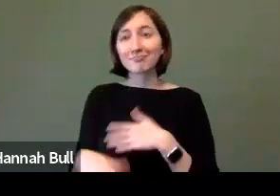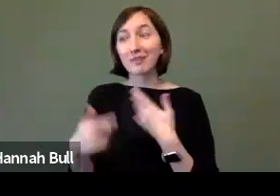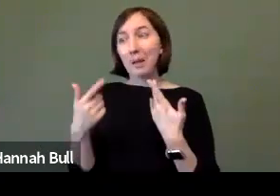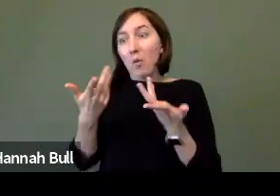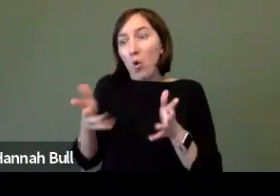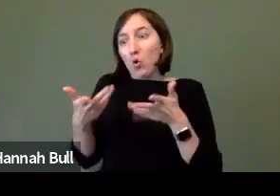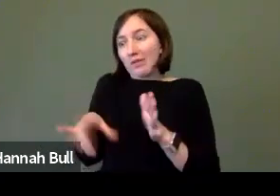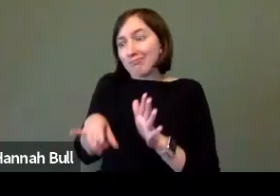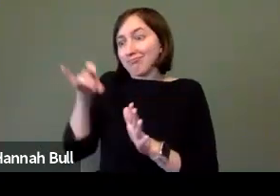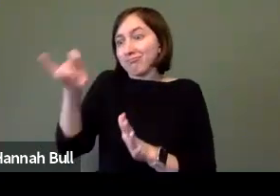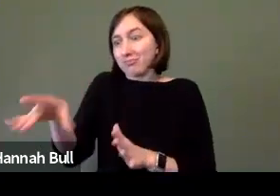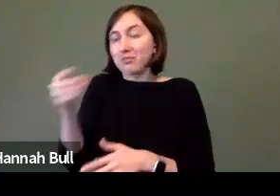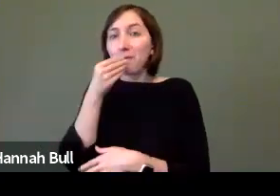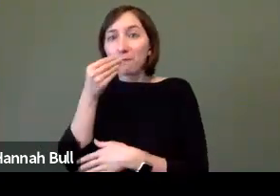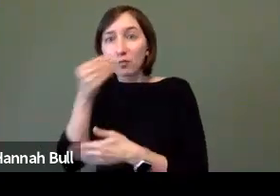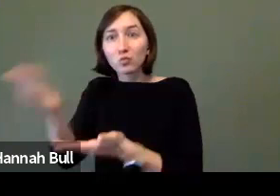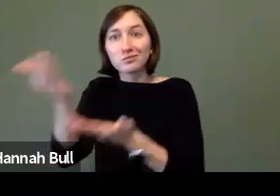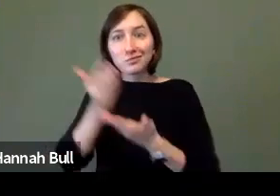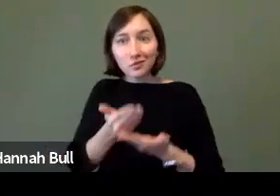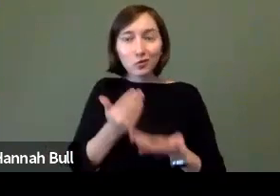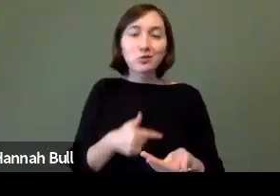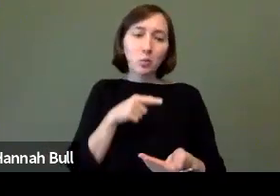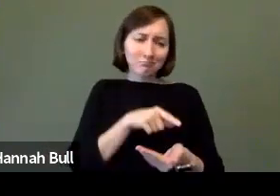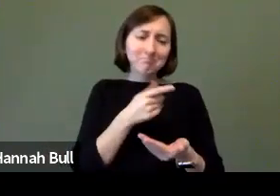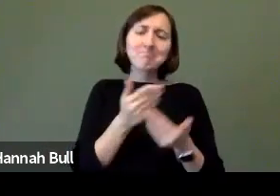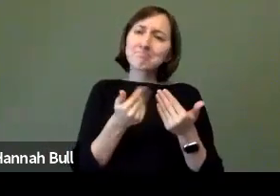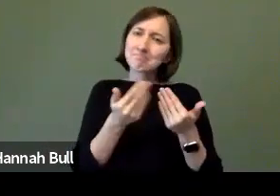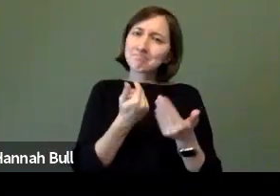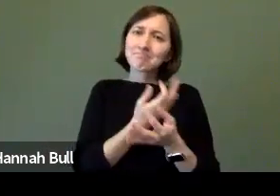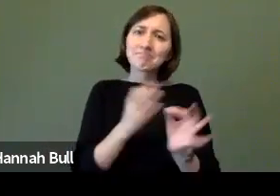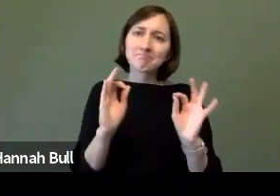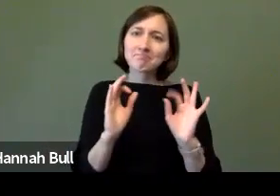So a good way of unwinding.